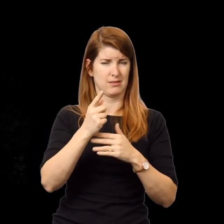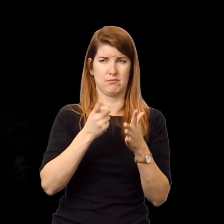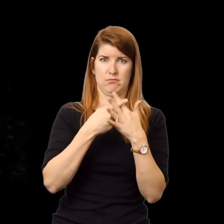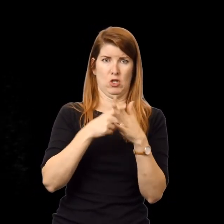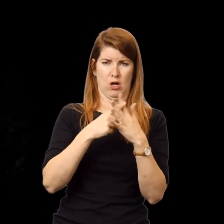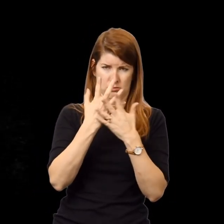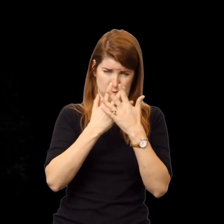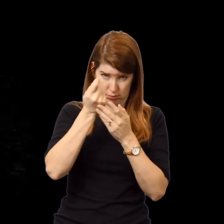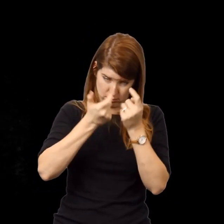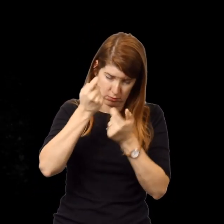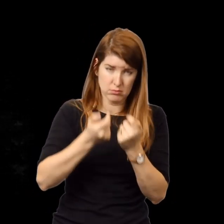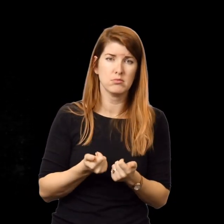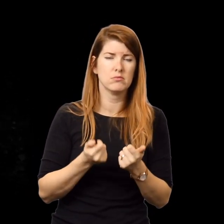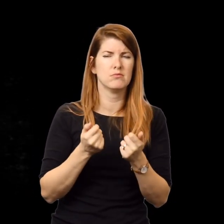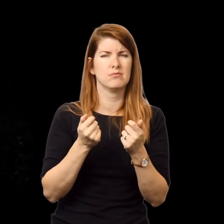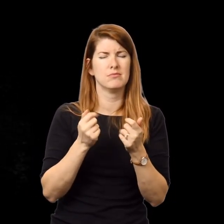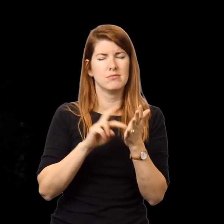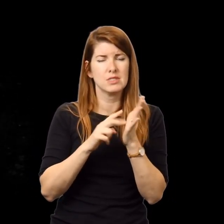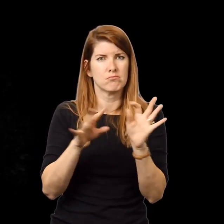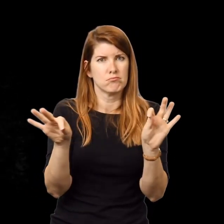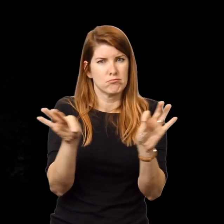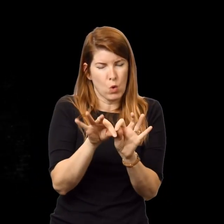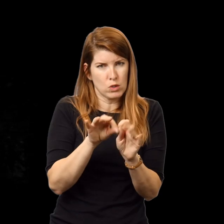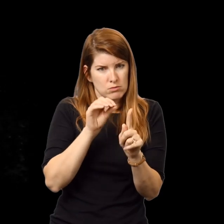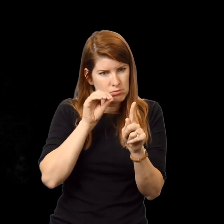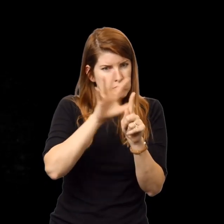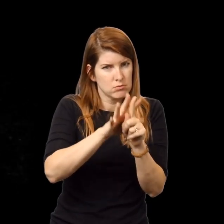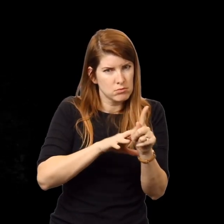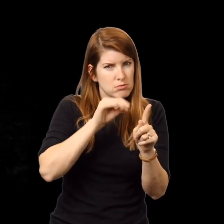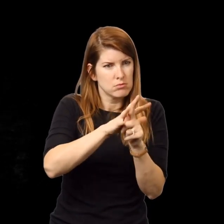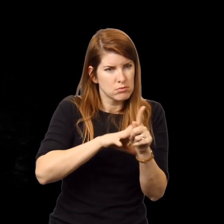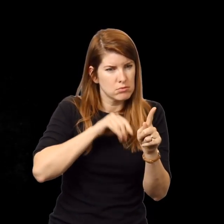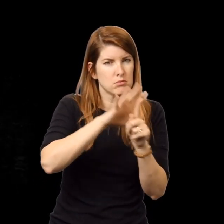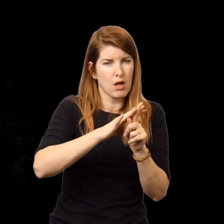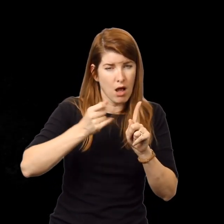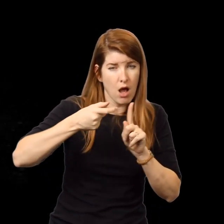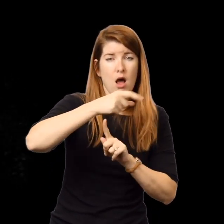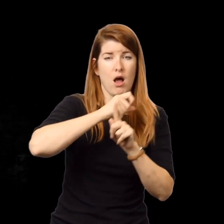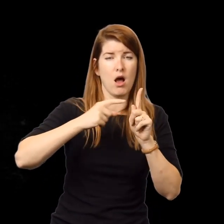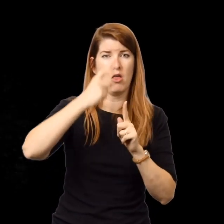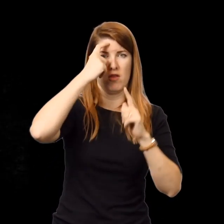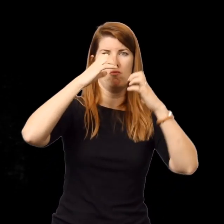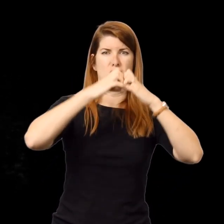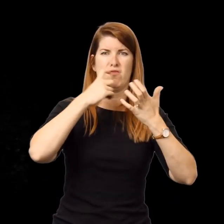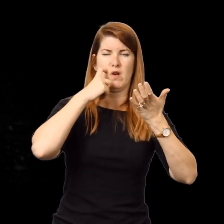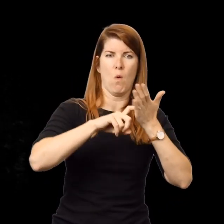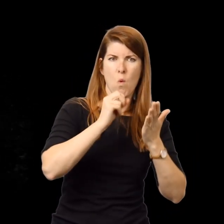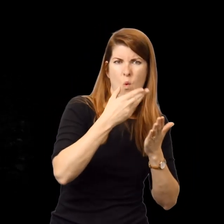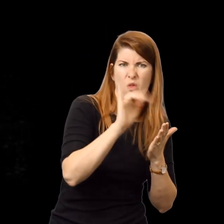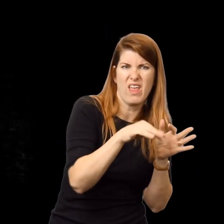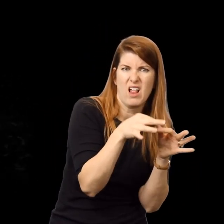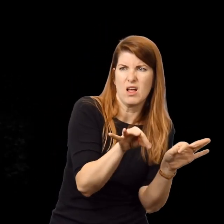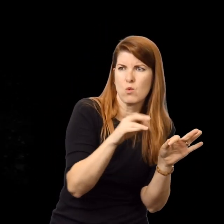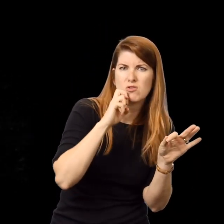on stimulate all the areas of the brain and provide all the experiences needed so that the brain sees, oh, I need that area.